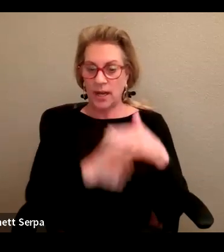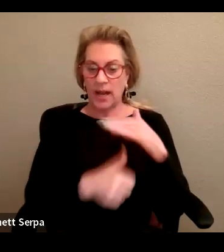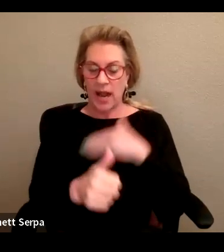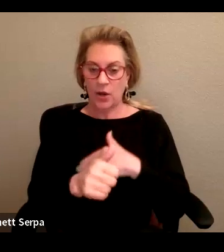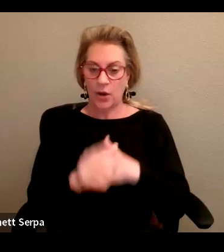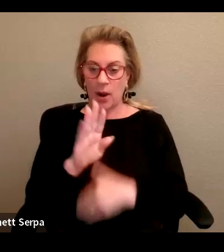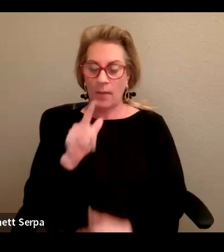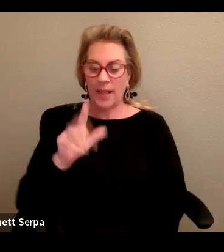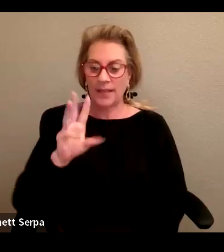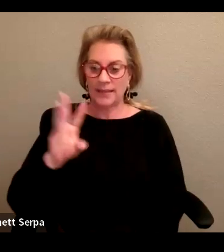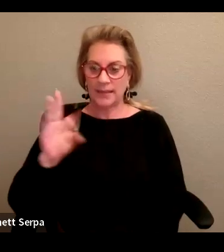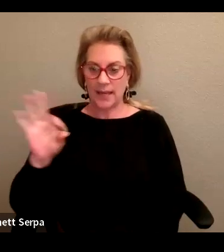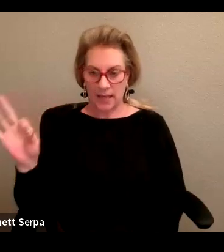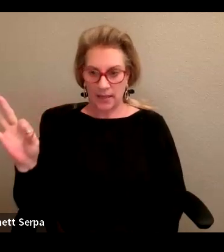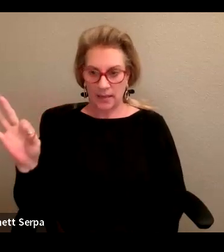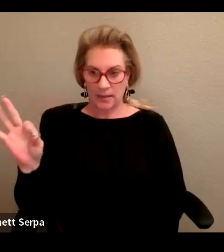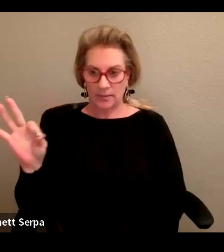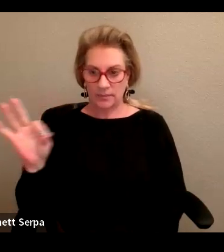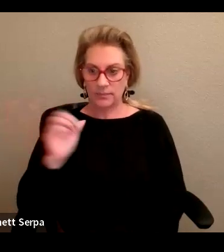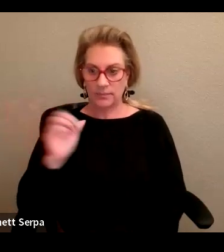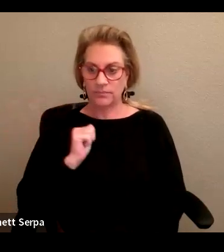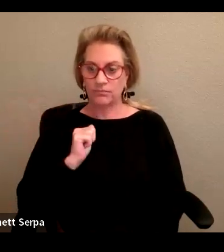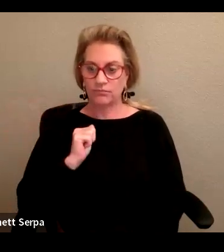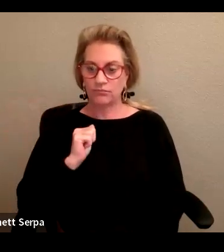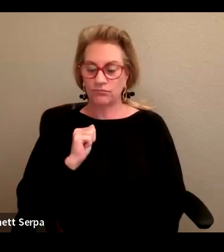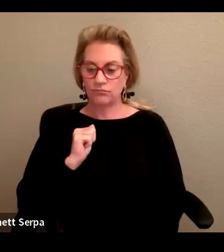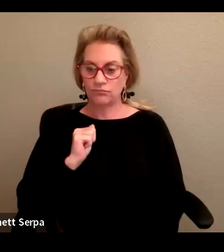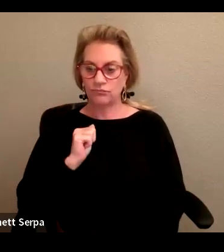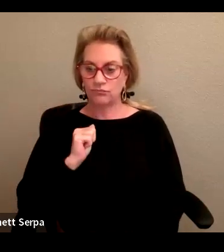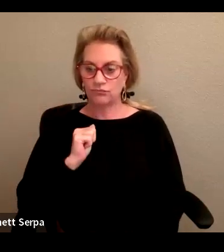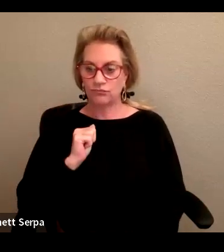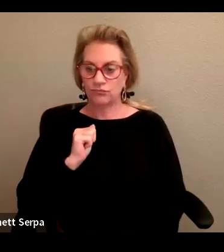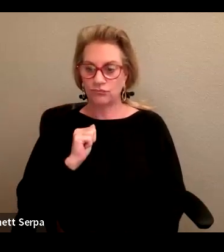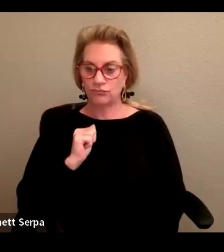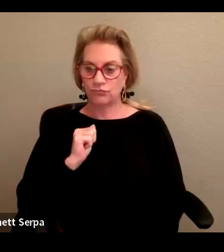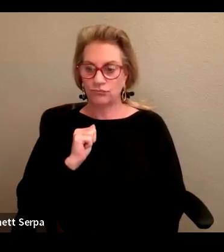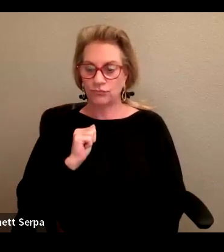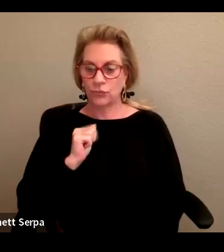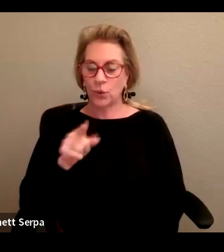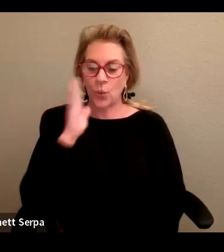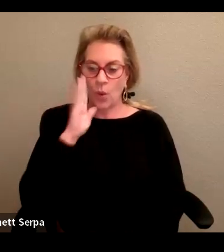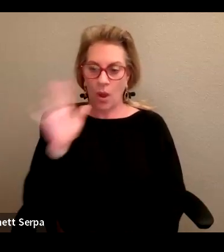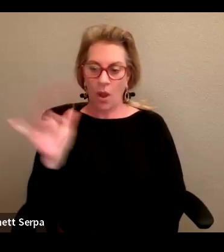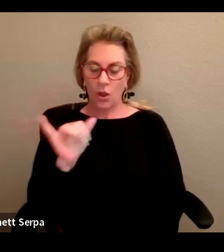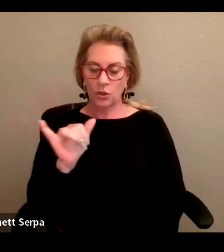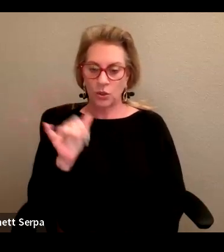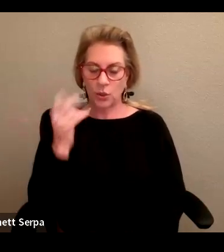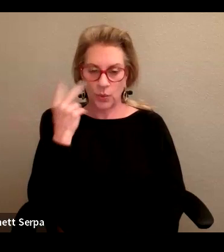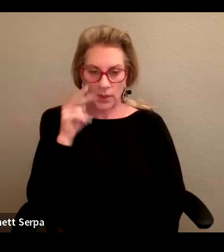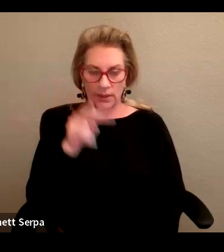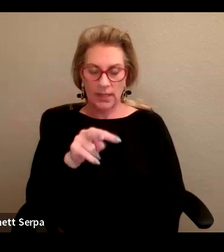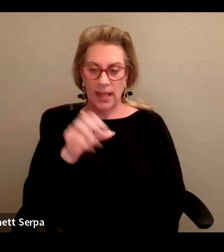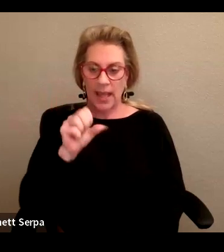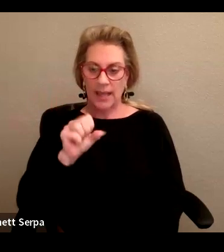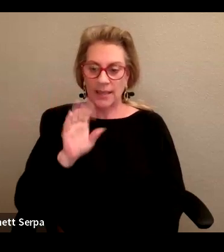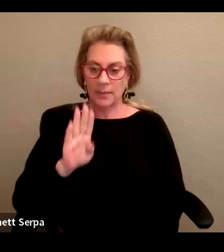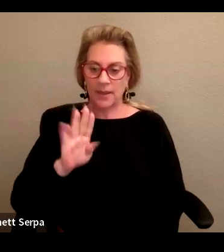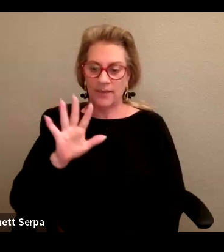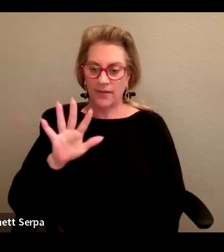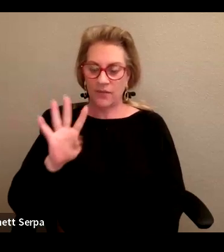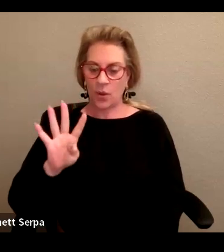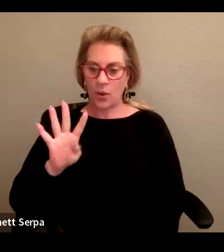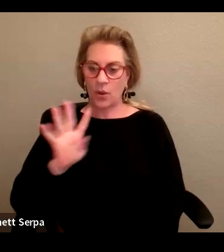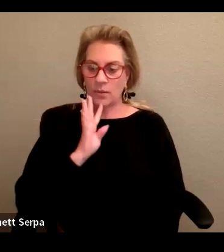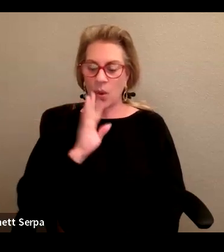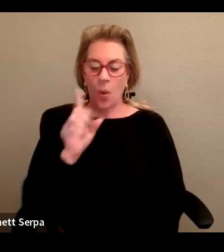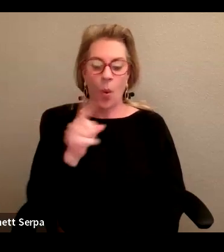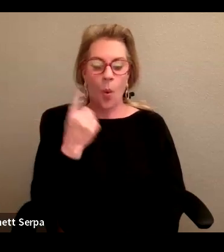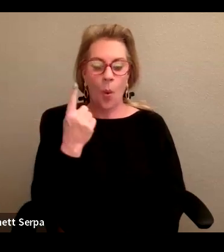699 you will also notice that s sp54 speaks only to some public agencies